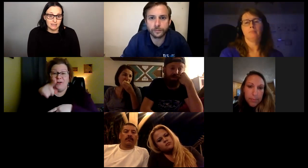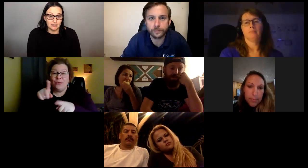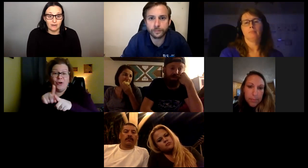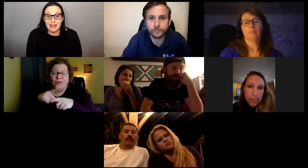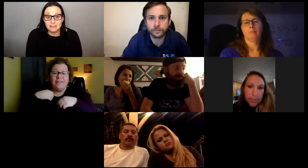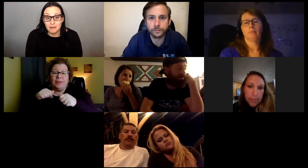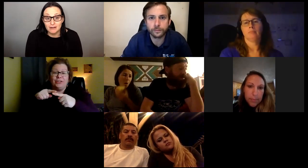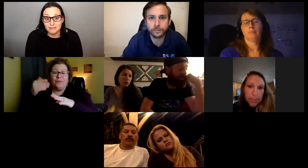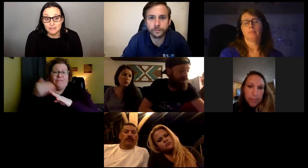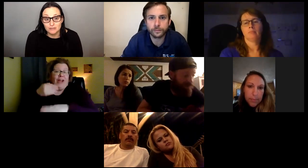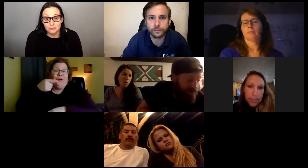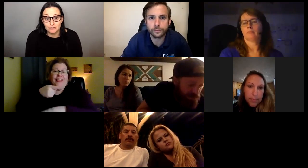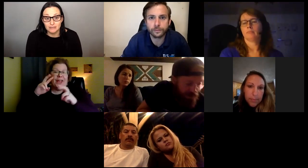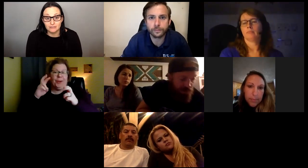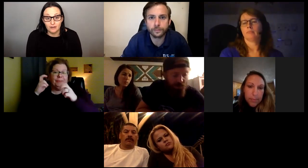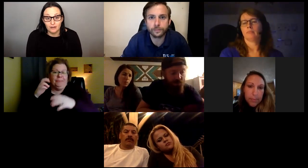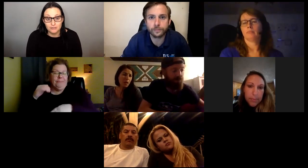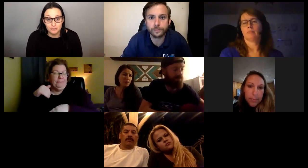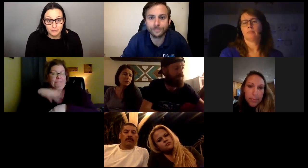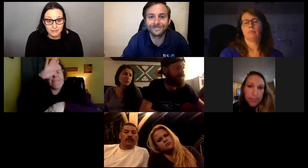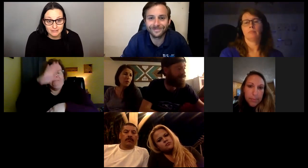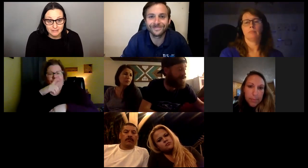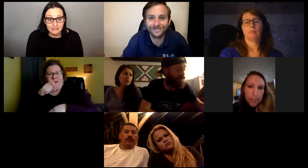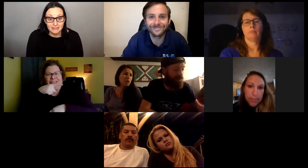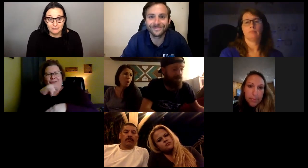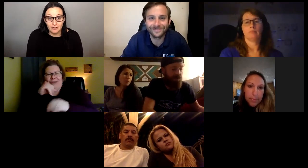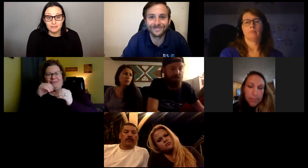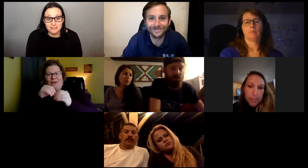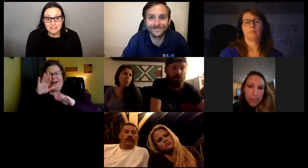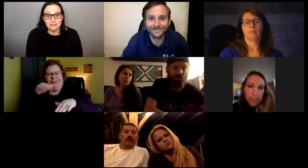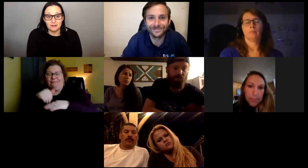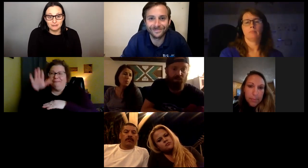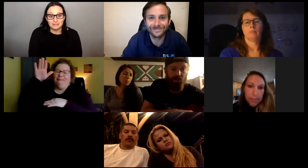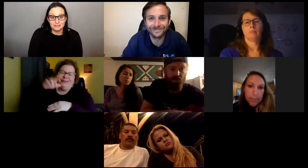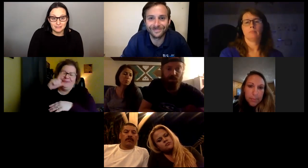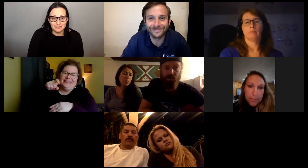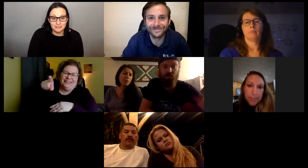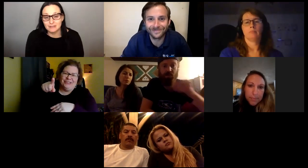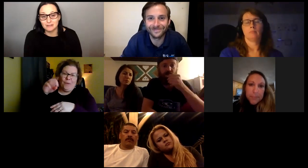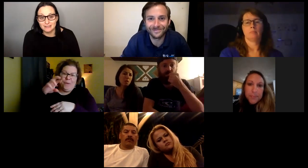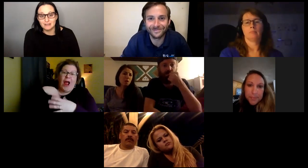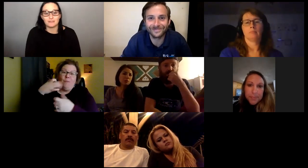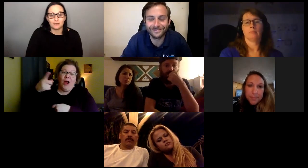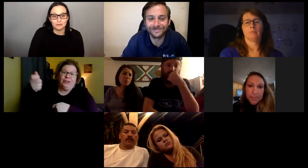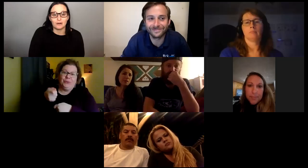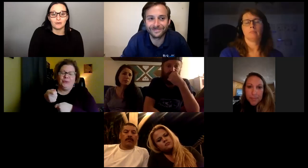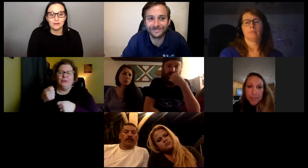you know ask parents who have also been involved in you know send their kids off